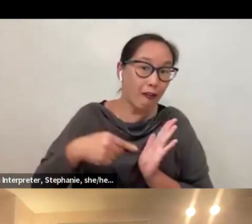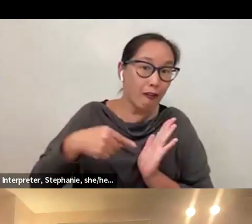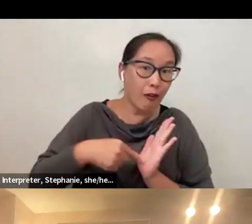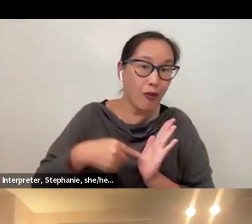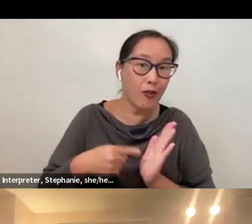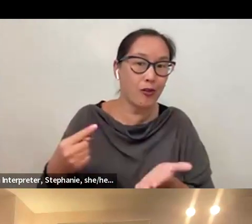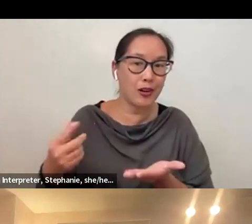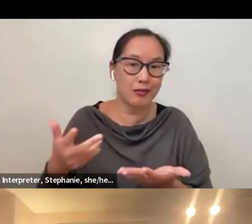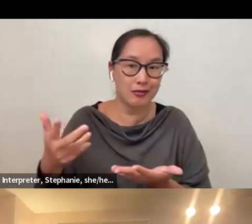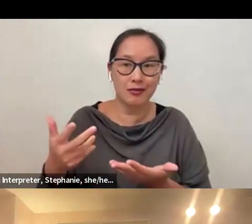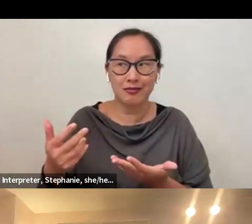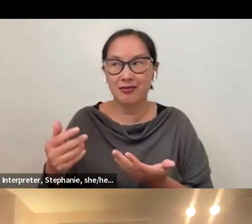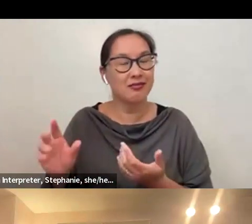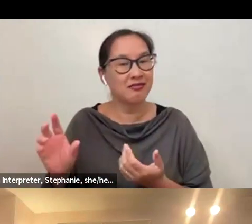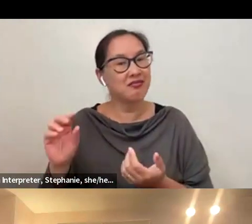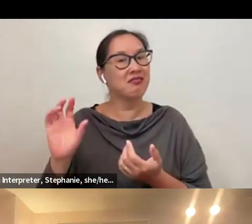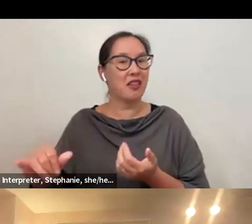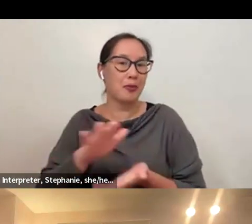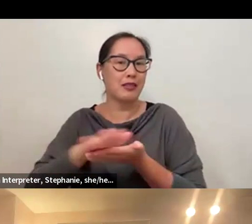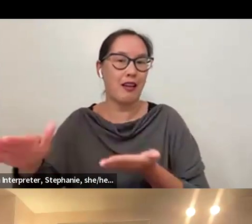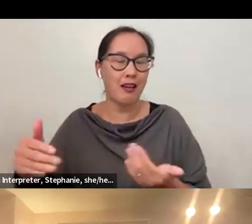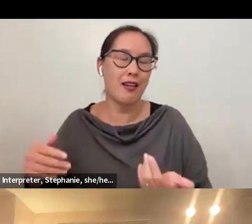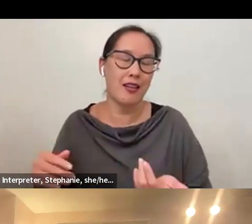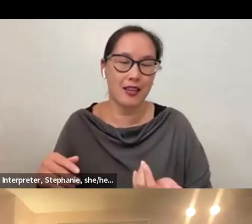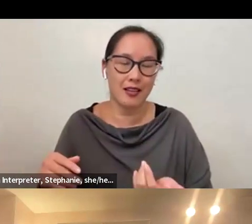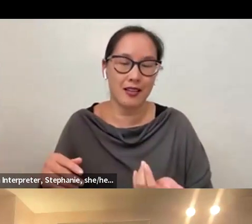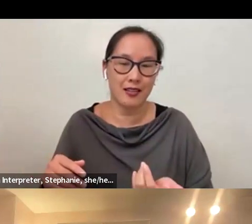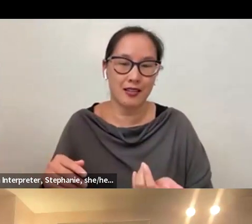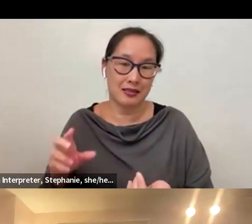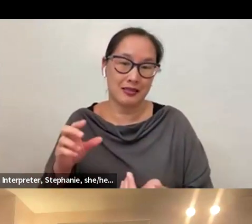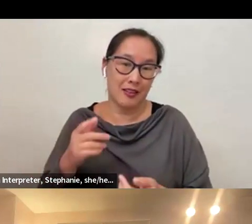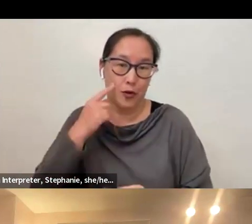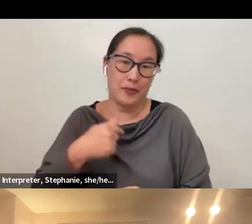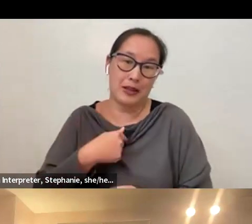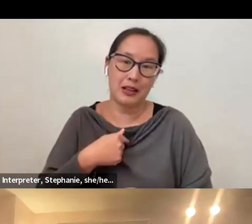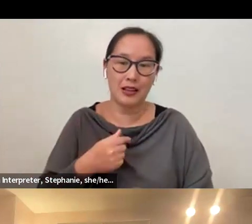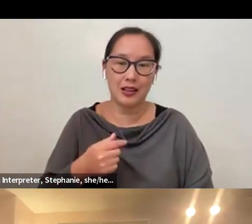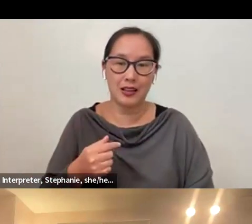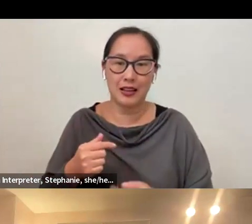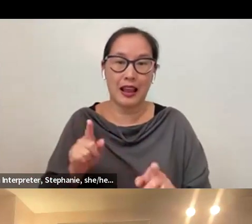I think that's the main thing that I, I in my experience, I see as a young filmmaker